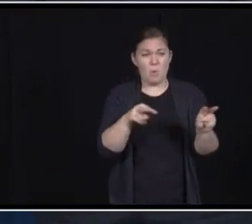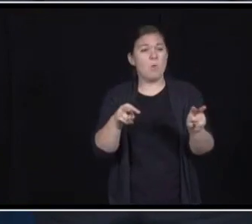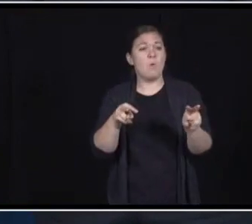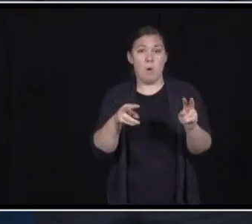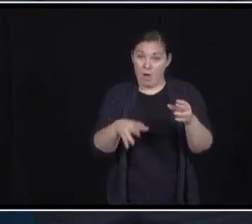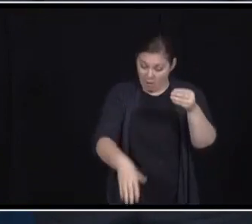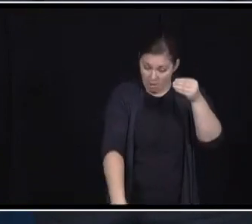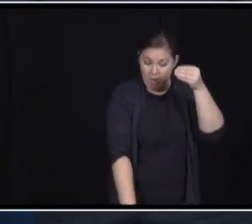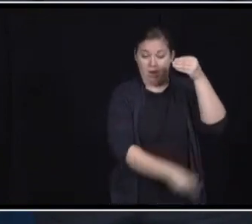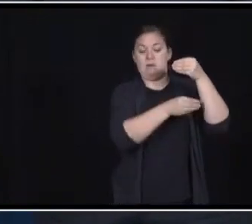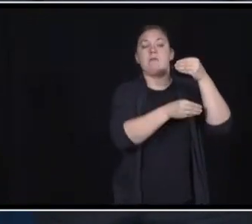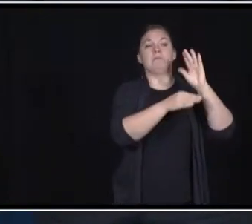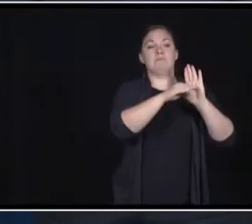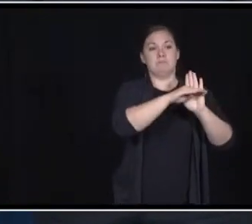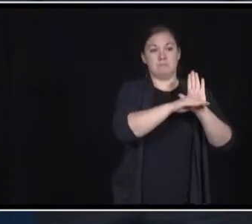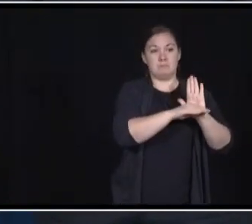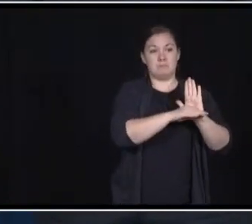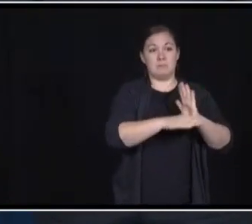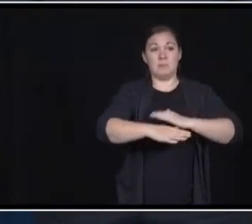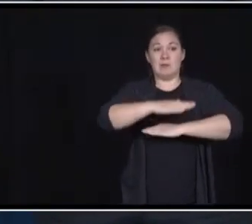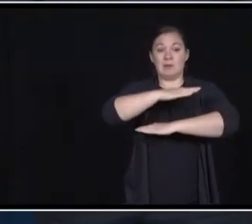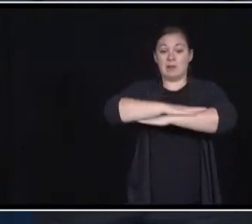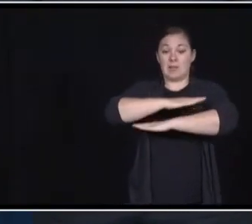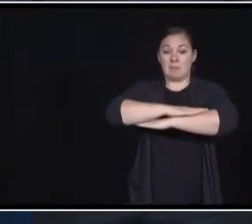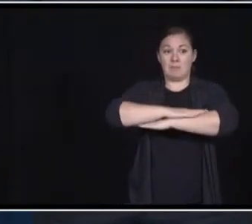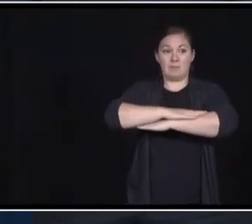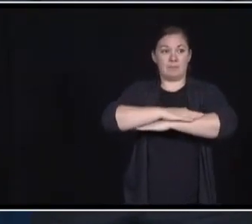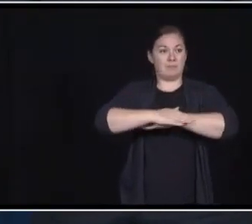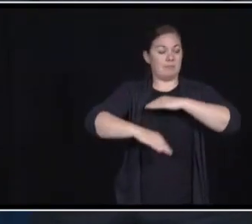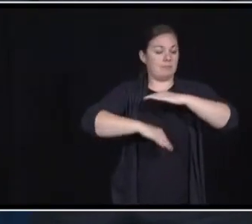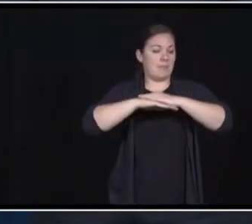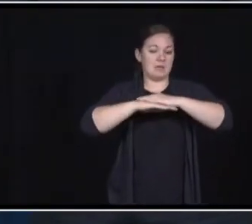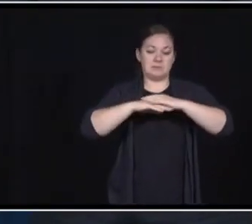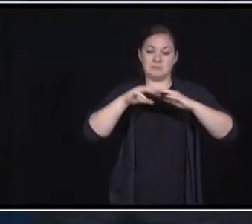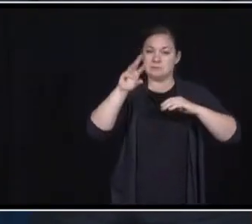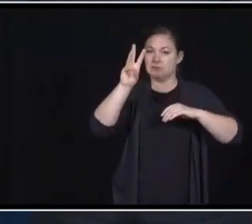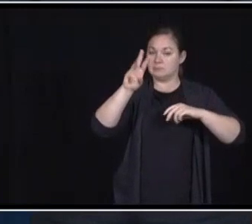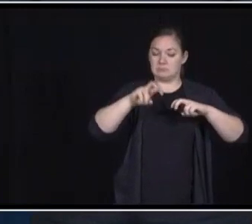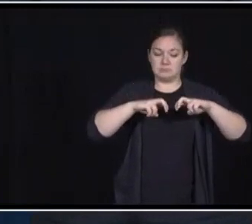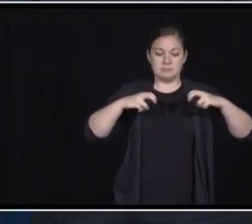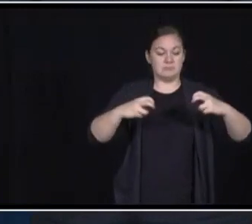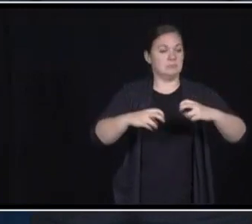The overwhelmingly vast majority are following the particles. We put in additional guidelines by making